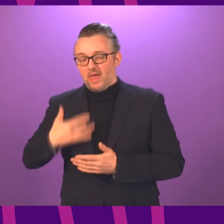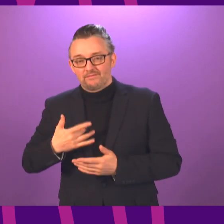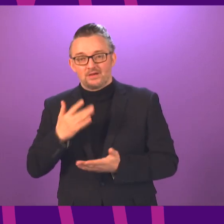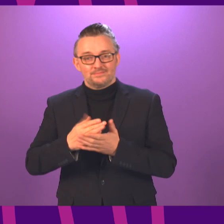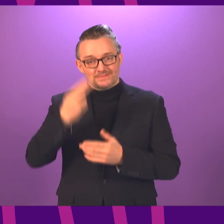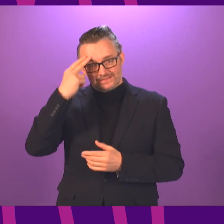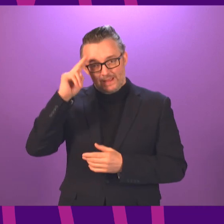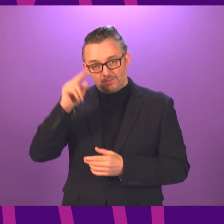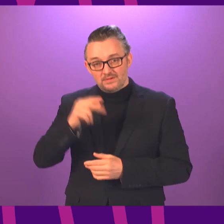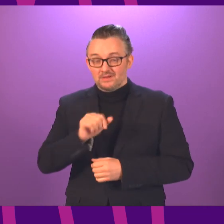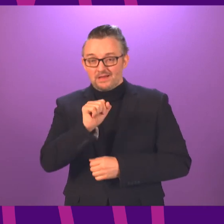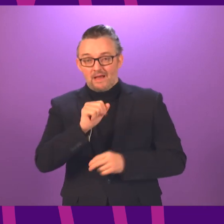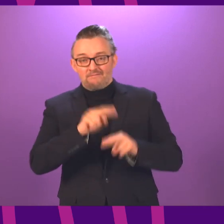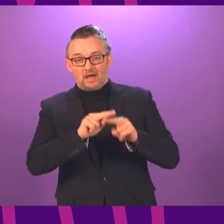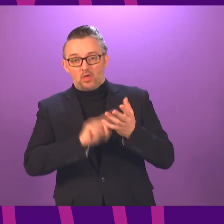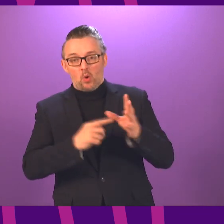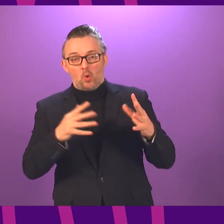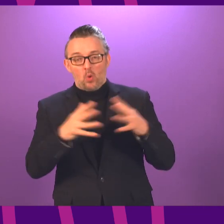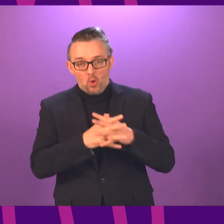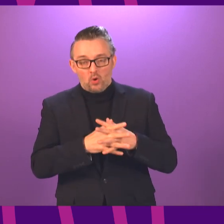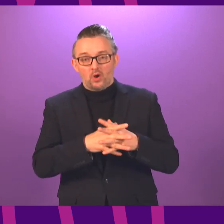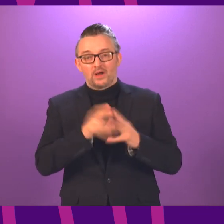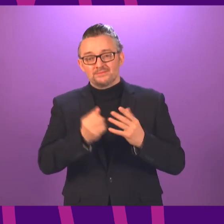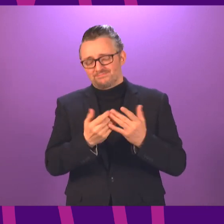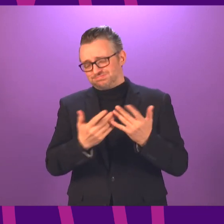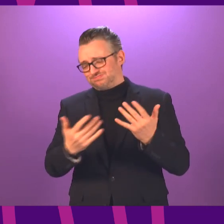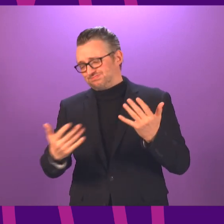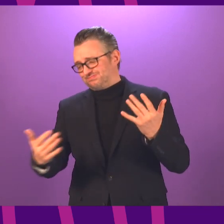moderator’s father-in-law, Mickey Wiley, and thousands of other names beside. Again,